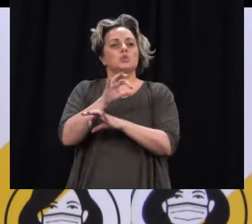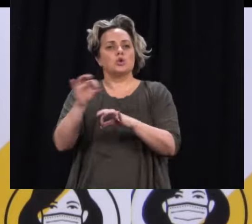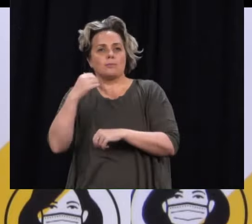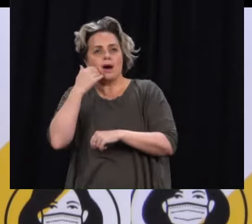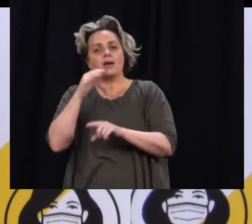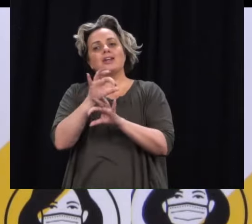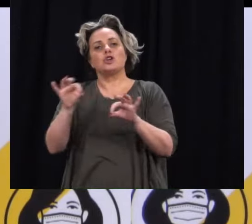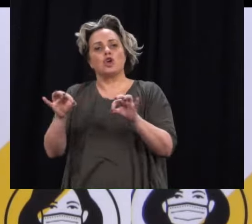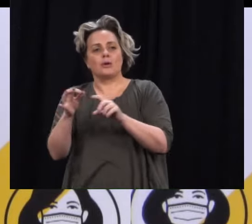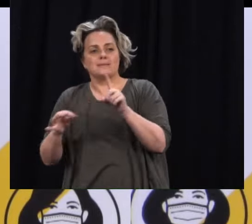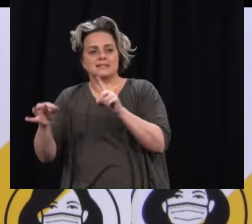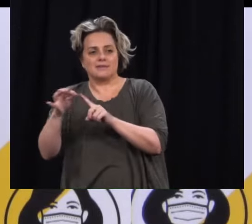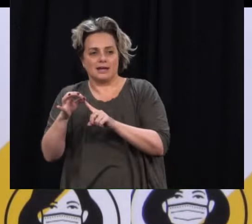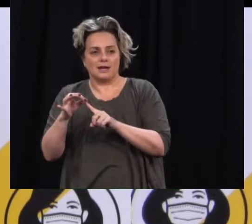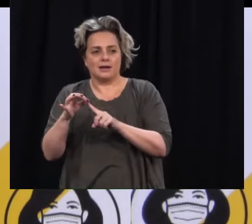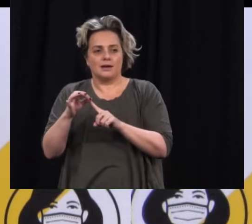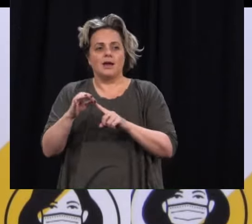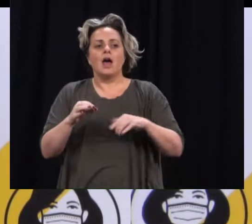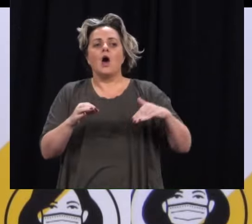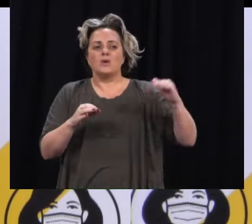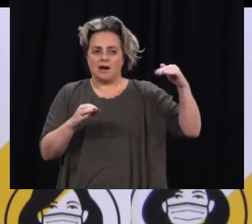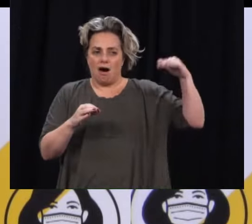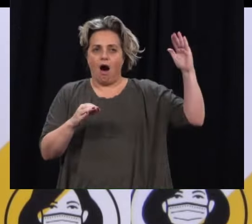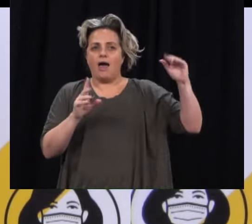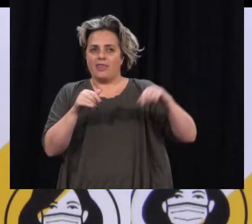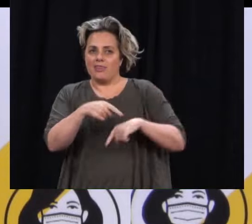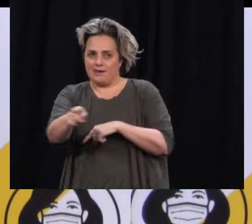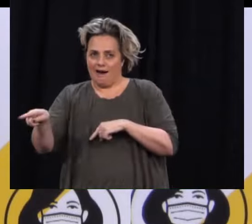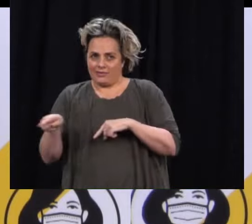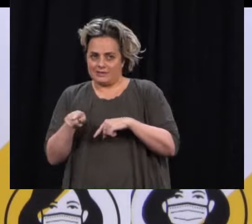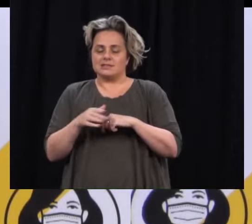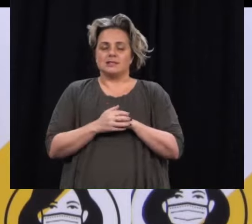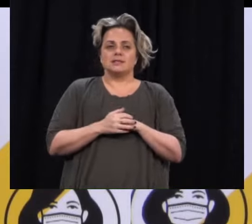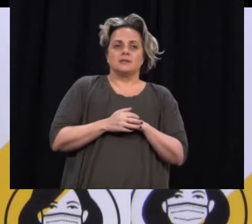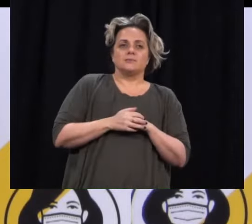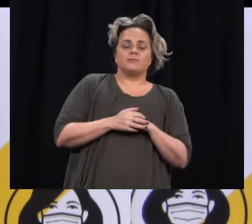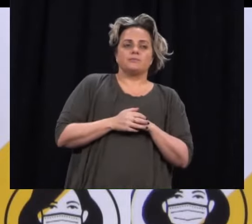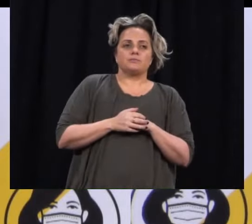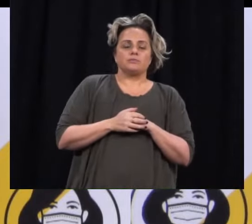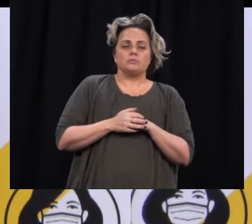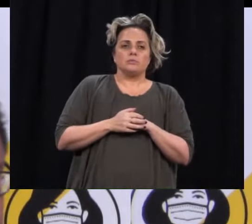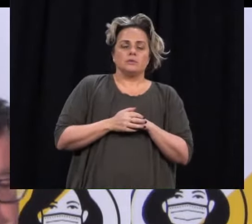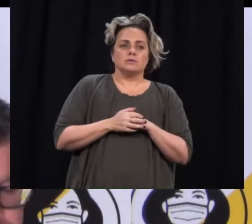similar to or slightly higher in each age group in the